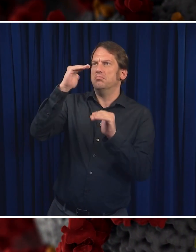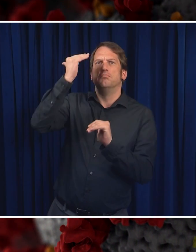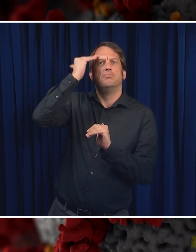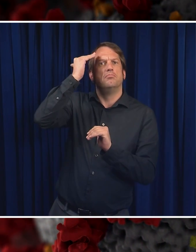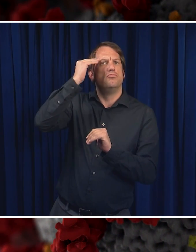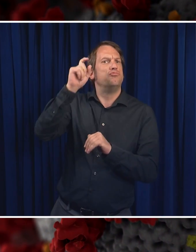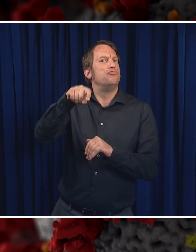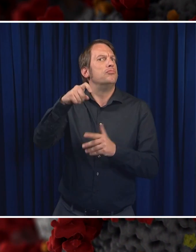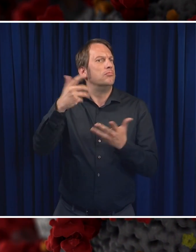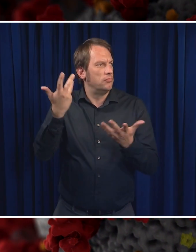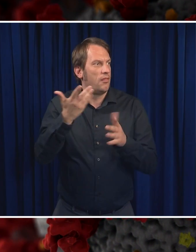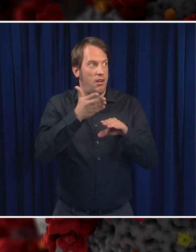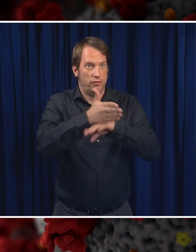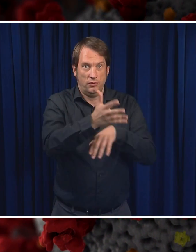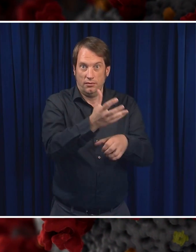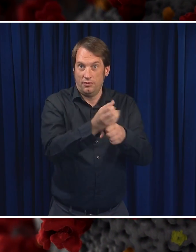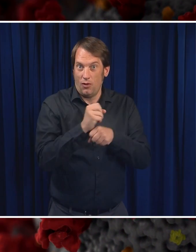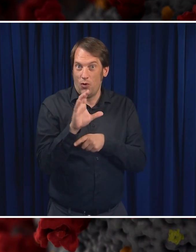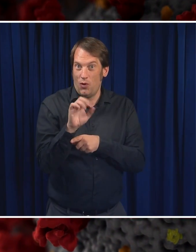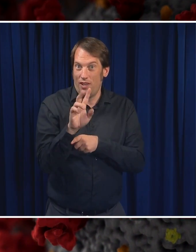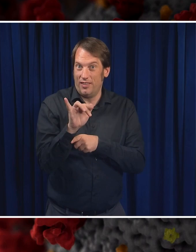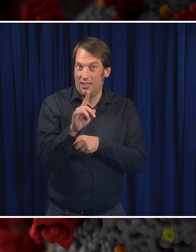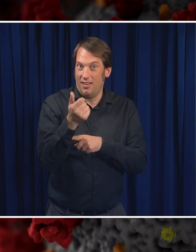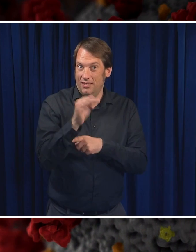What to expect after getting a Covid-19 vaccine.